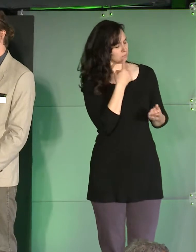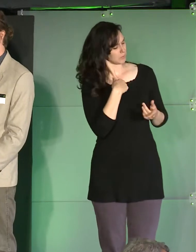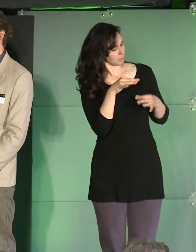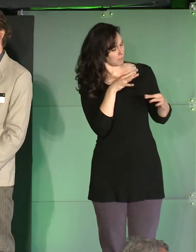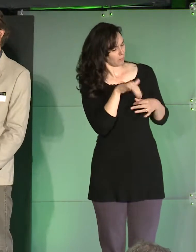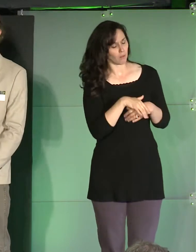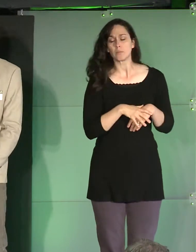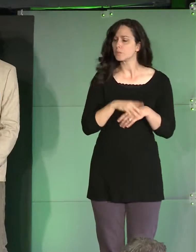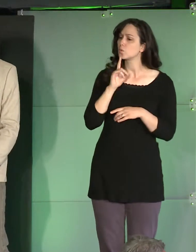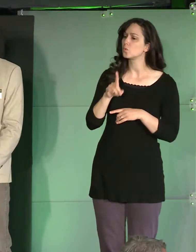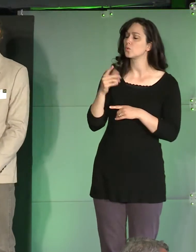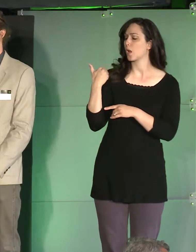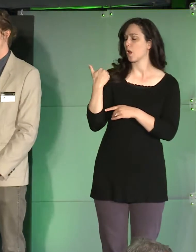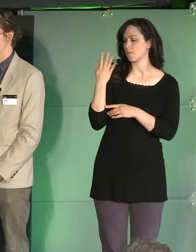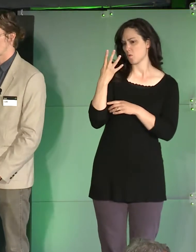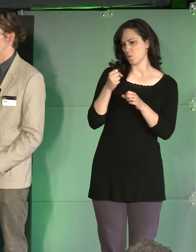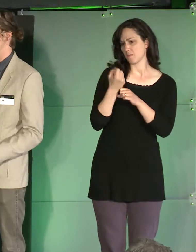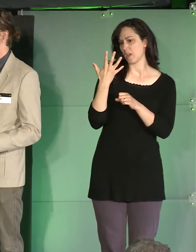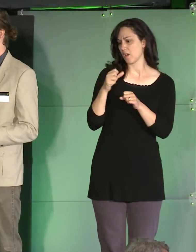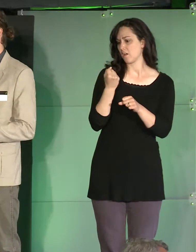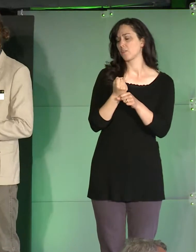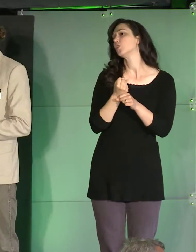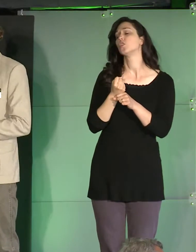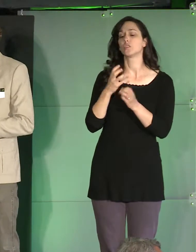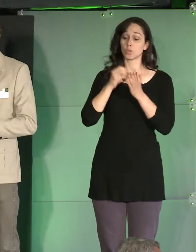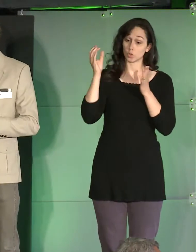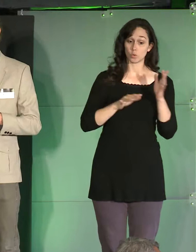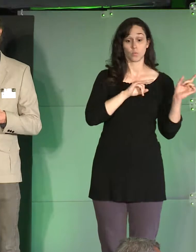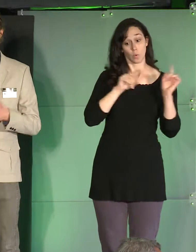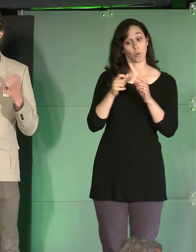Yeah, so I think for the last four or five years, Kendall students have gone down with a team of Grand Valley